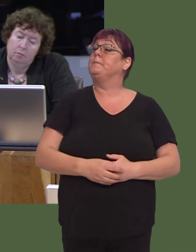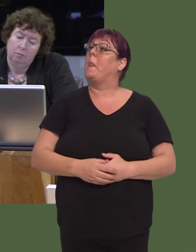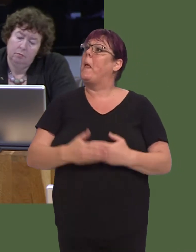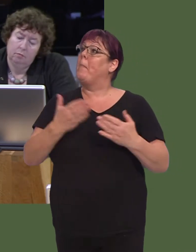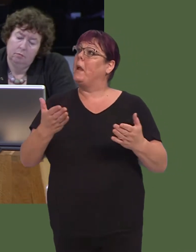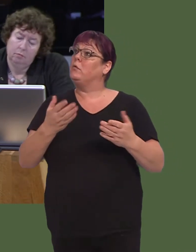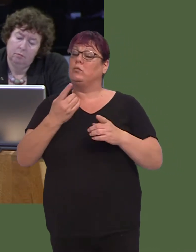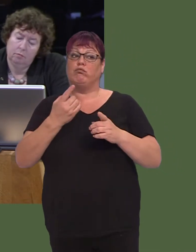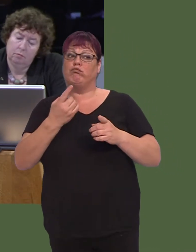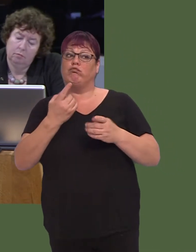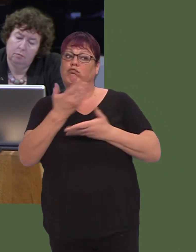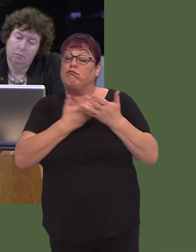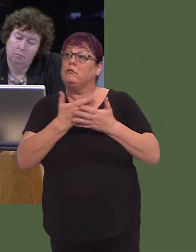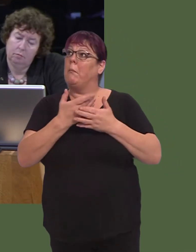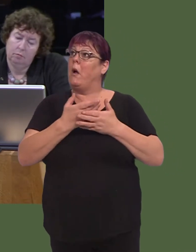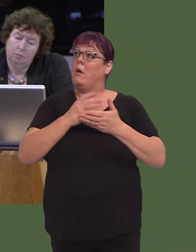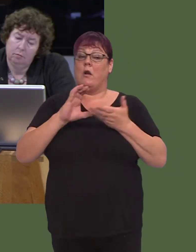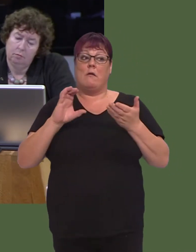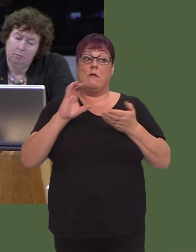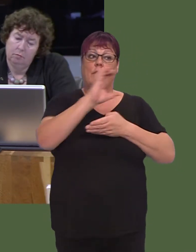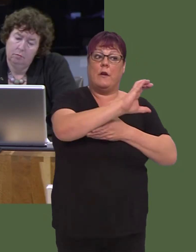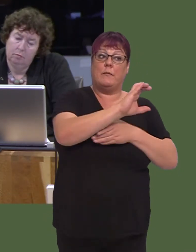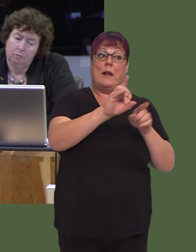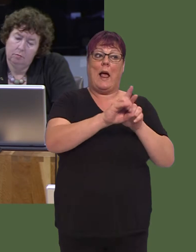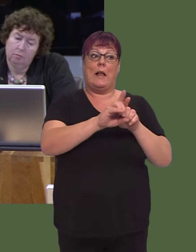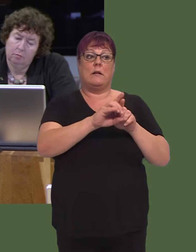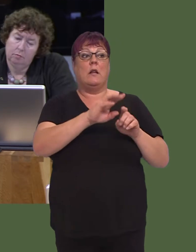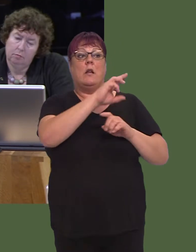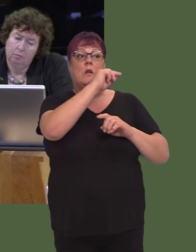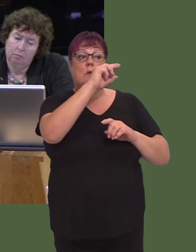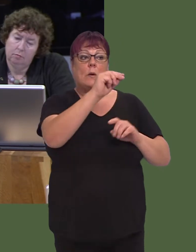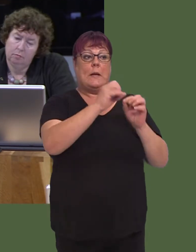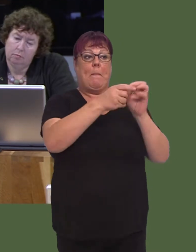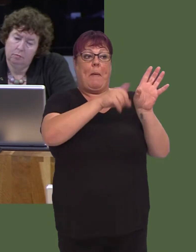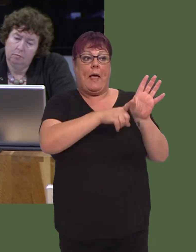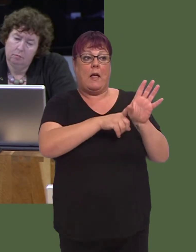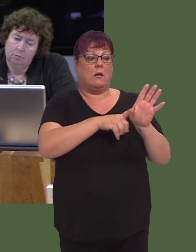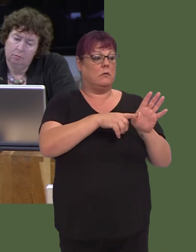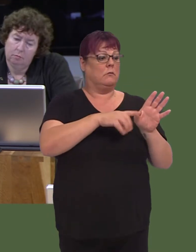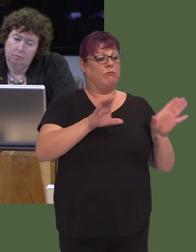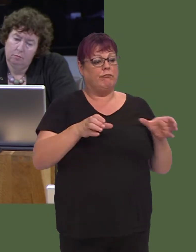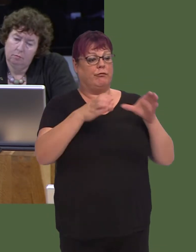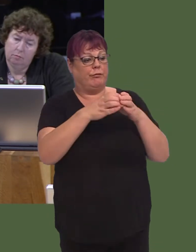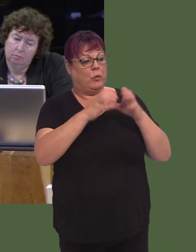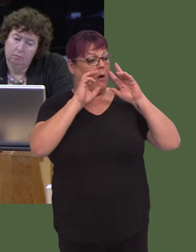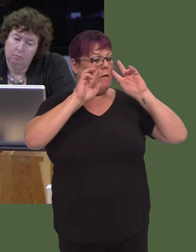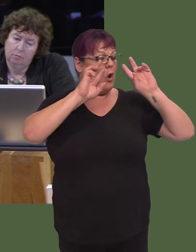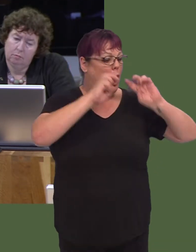There's been talk of Welsh Government investment, and a taskforce has been established by Swansea bay city region to look at this in greater depth.